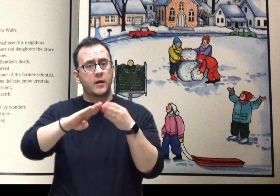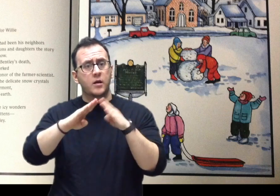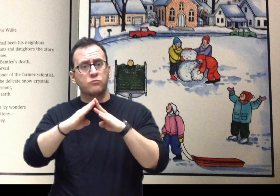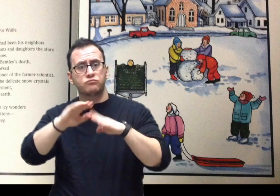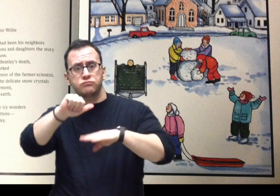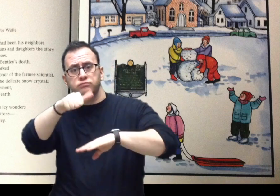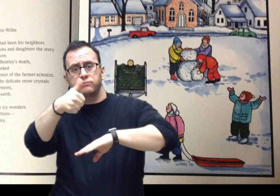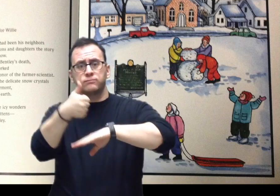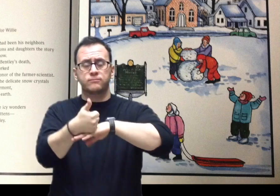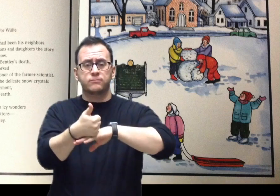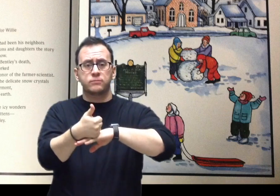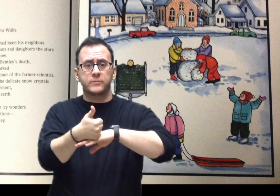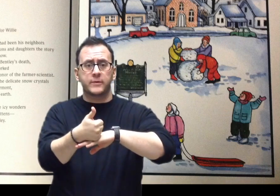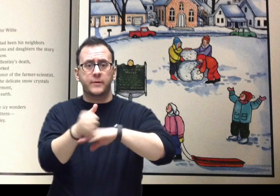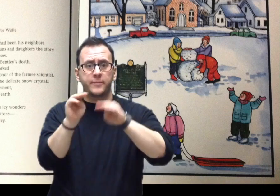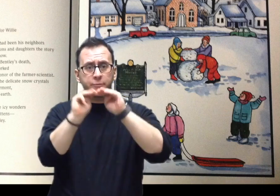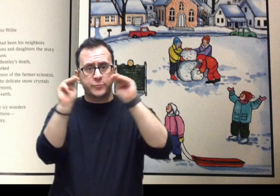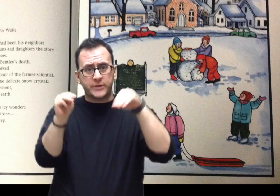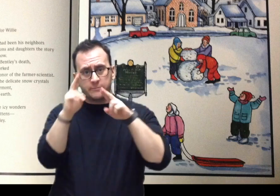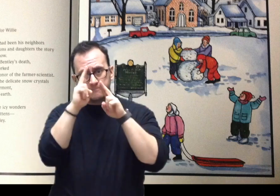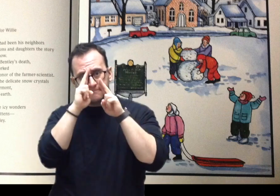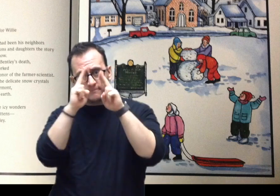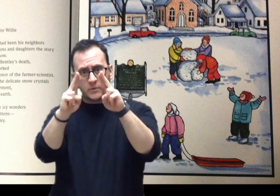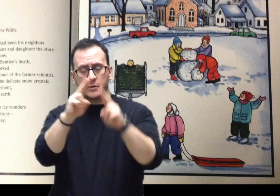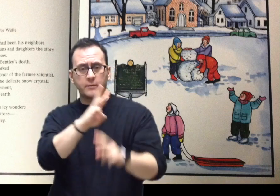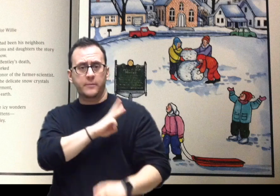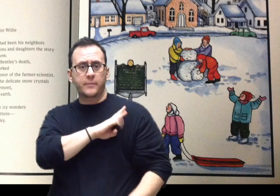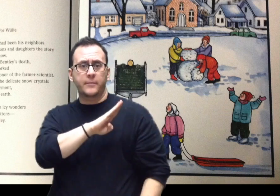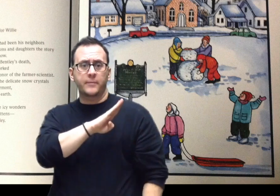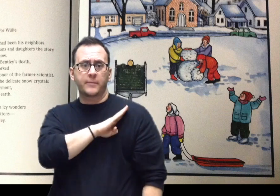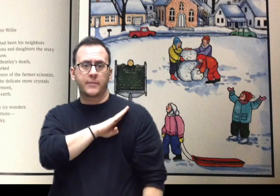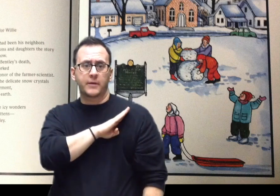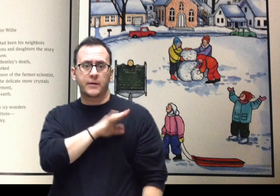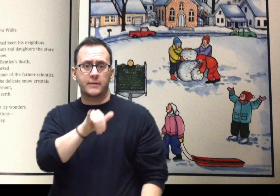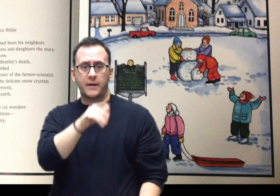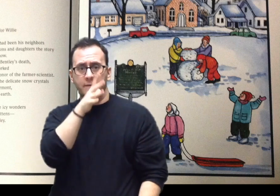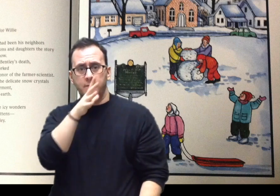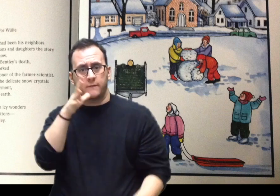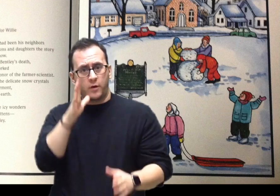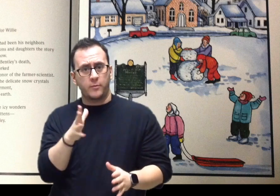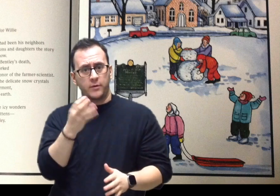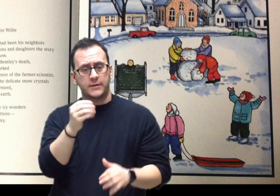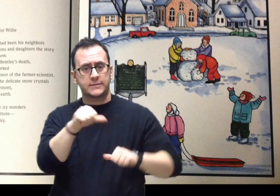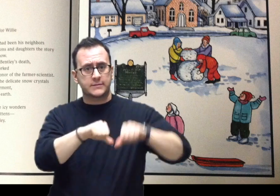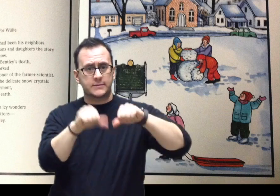And his book has taken the delicate snow crystals that once blew across Vermont, past mountains, over the earth.